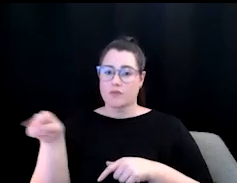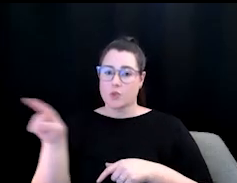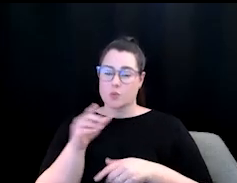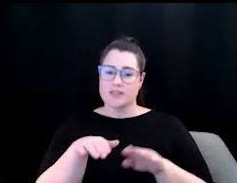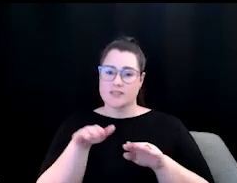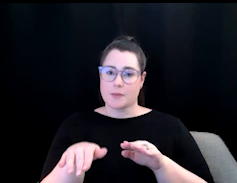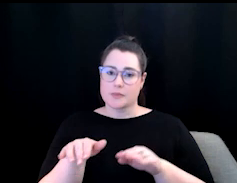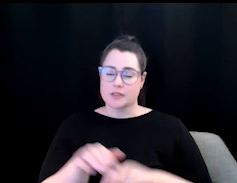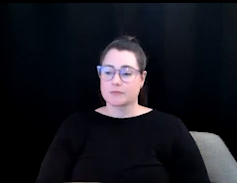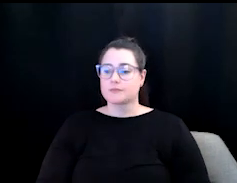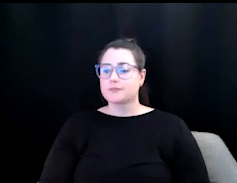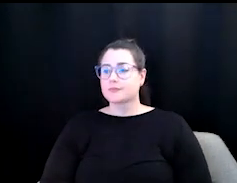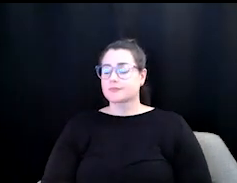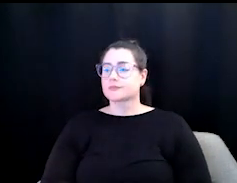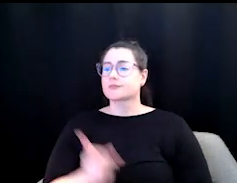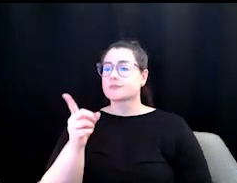And this is more information about the Grants.gov process.